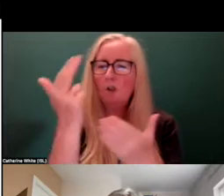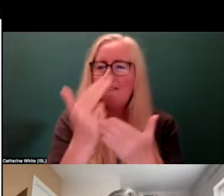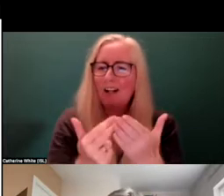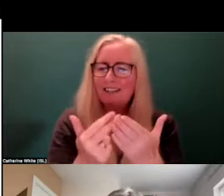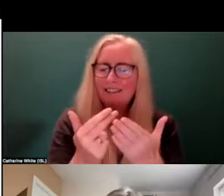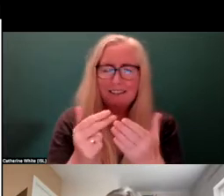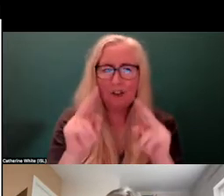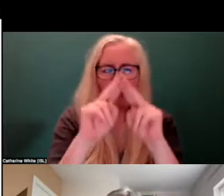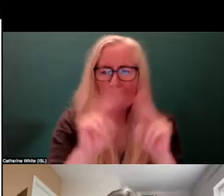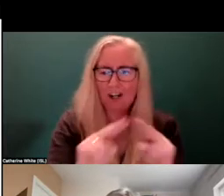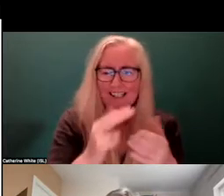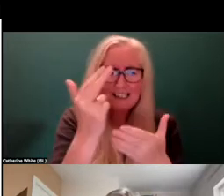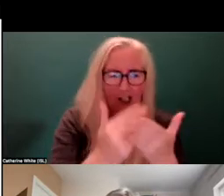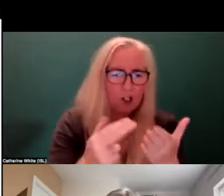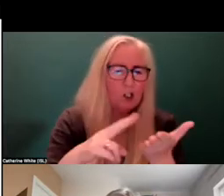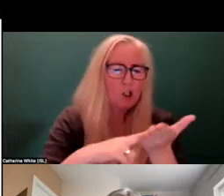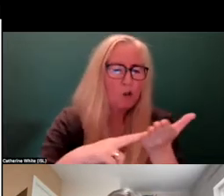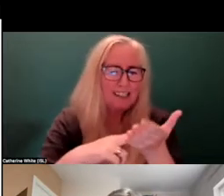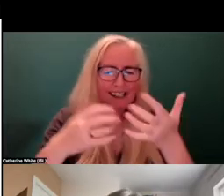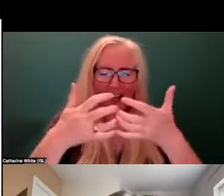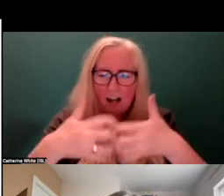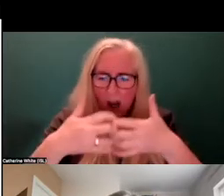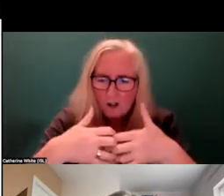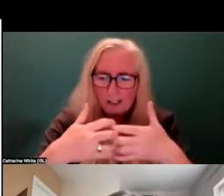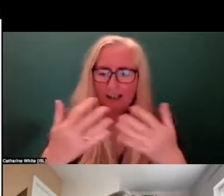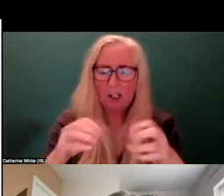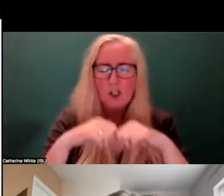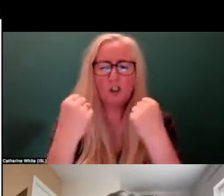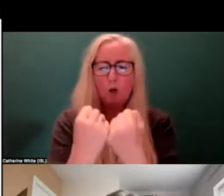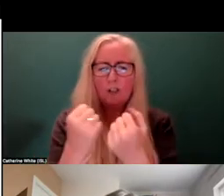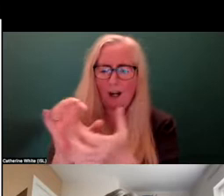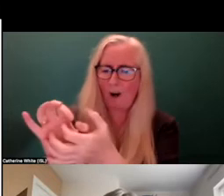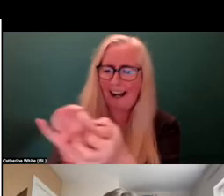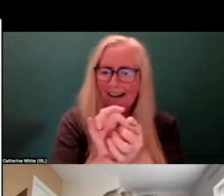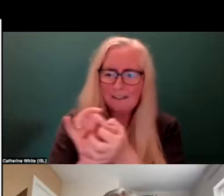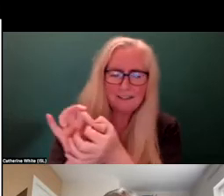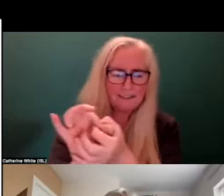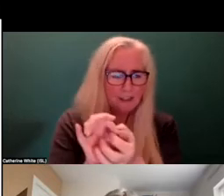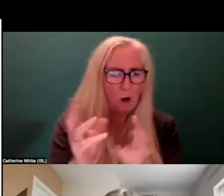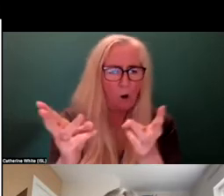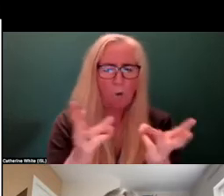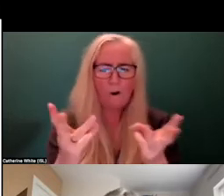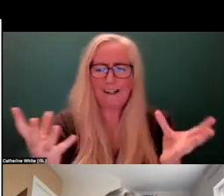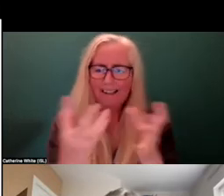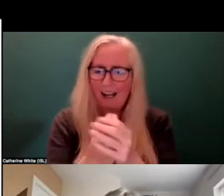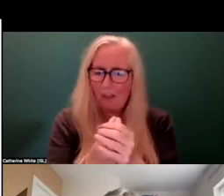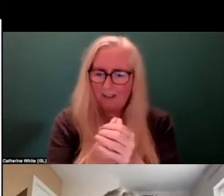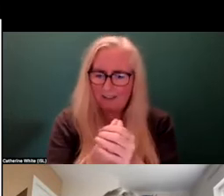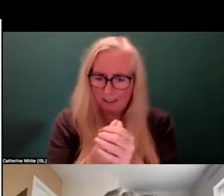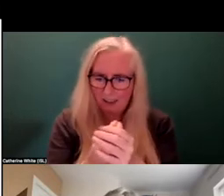and universal design, using assistive technology, staying socially connected, and working together.